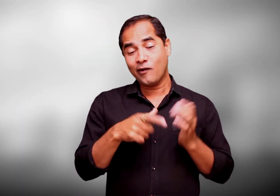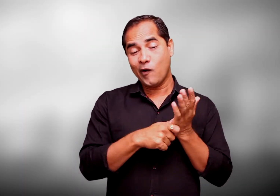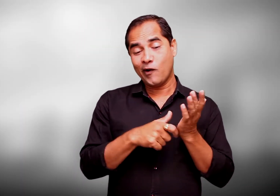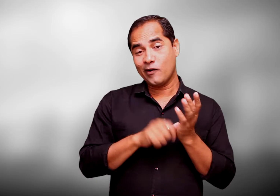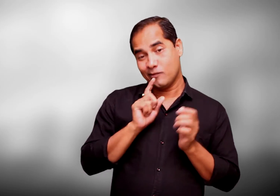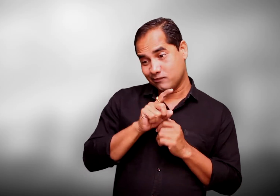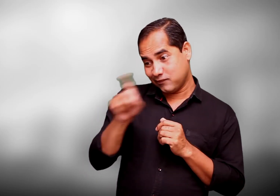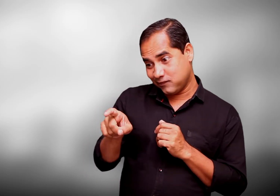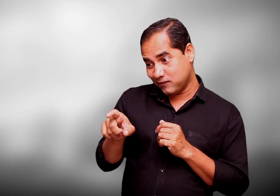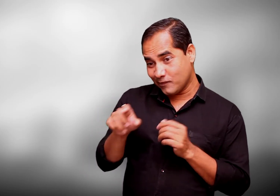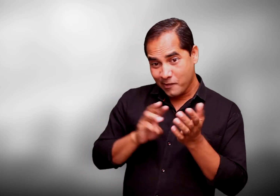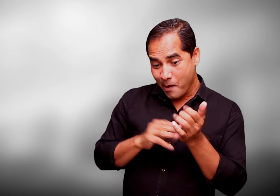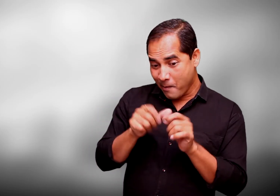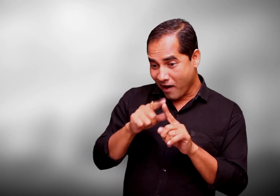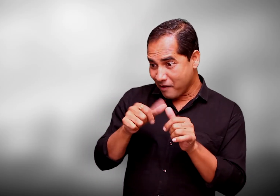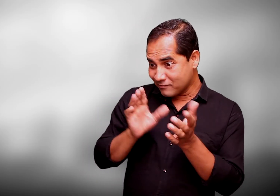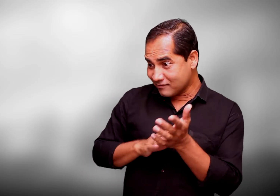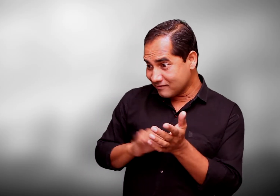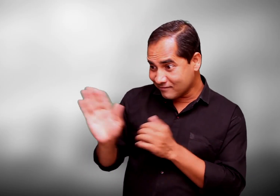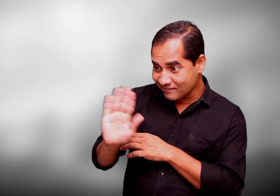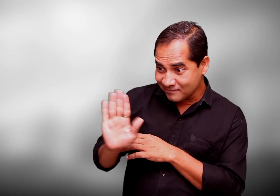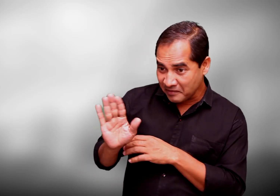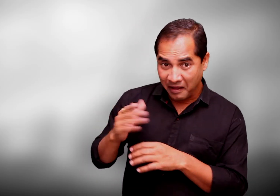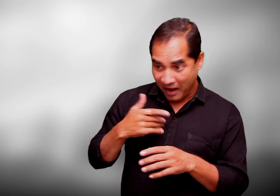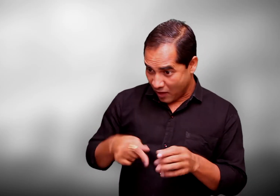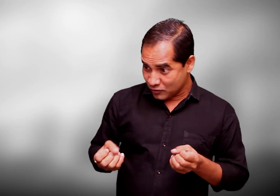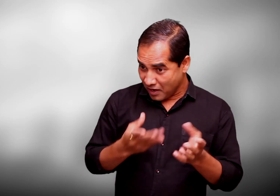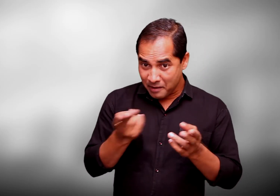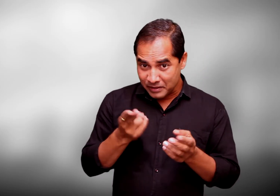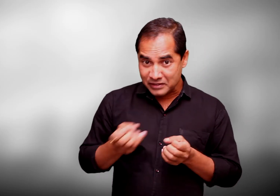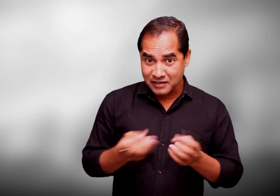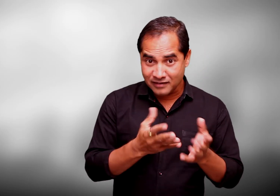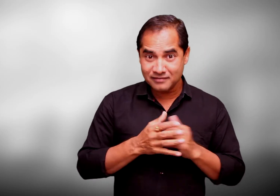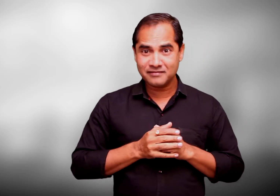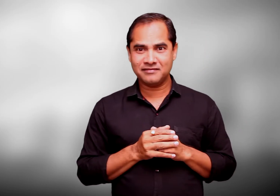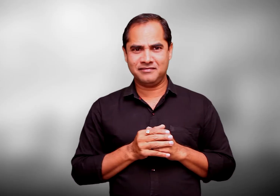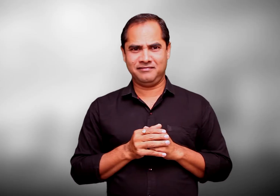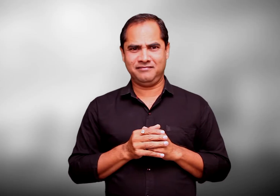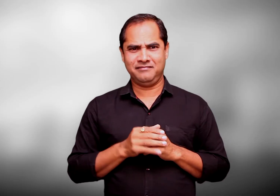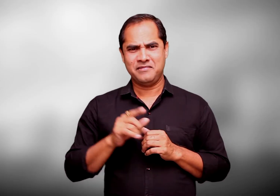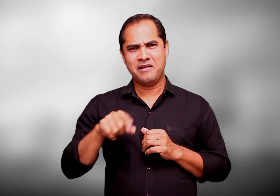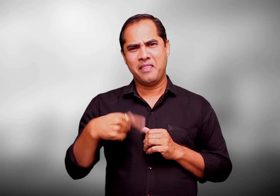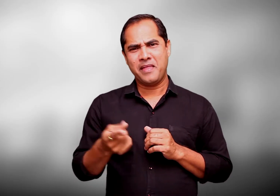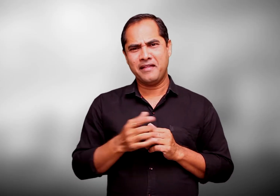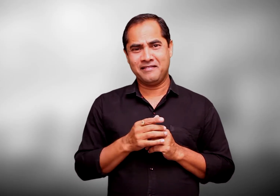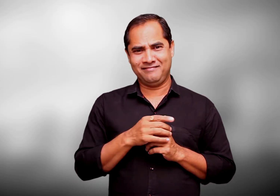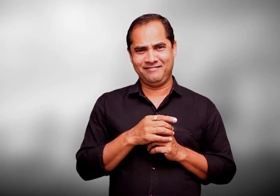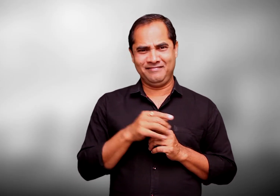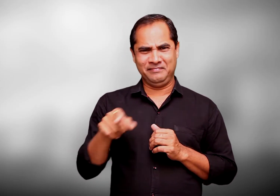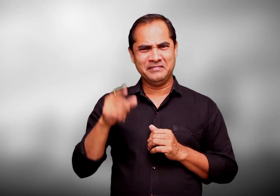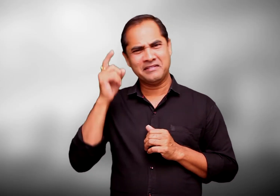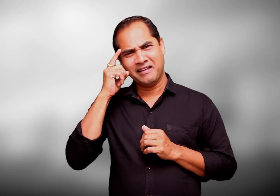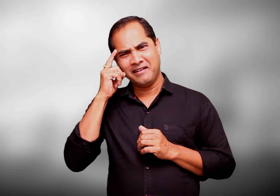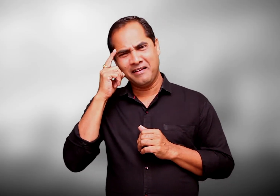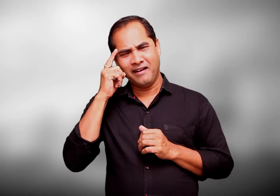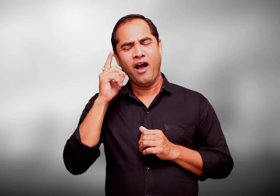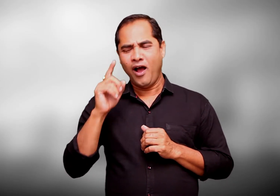'May we start now madam!' the conductor was smiling. Then he blew his whistle twice